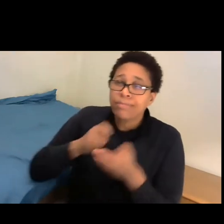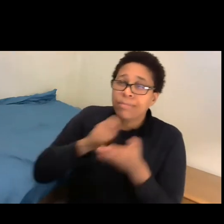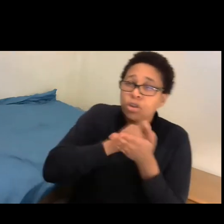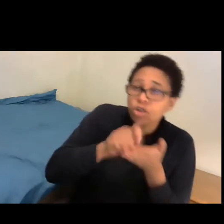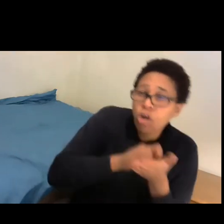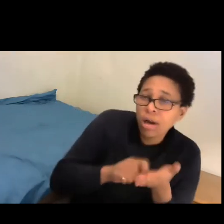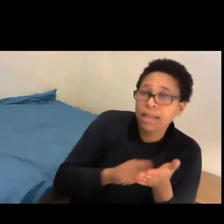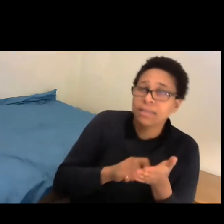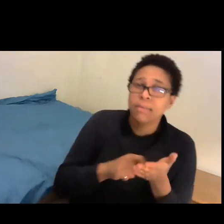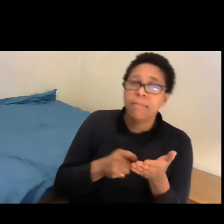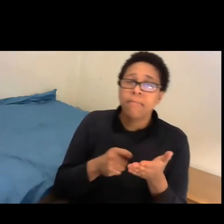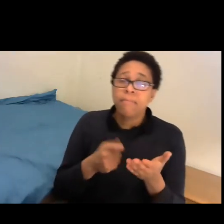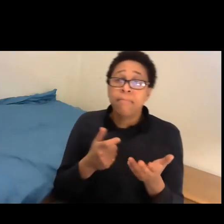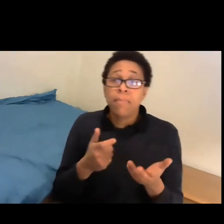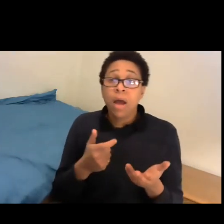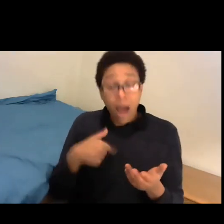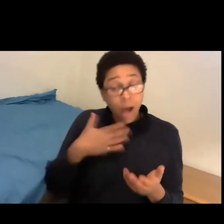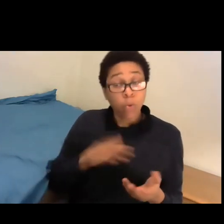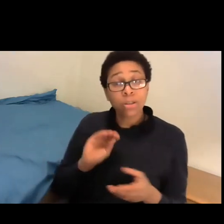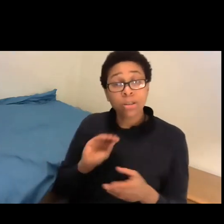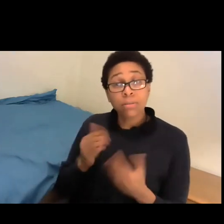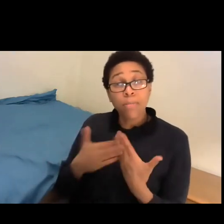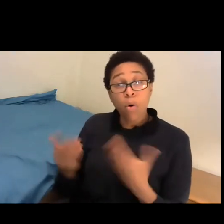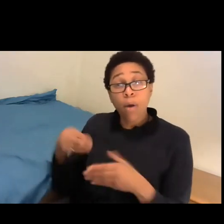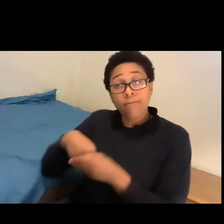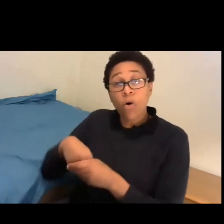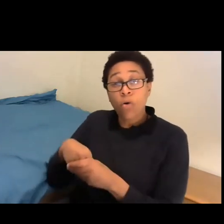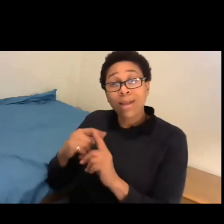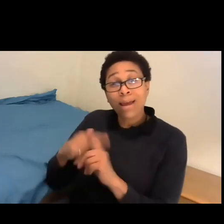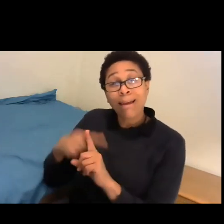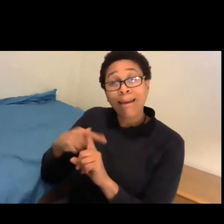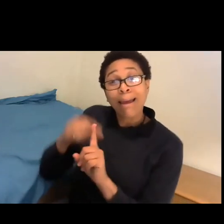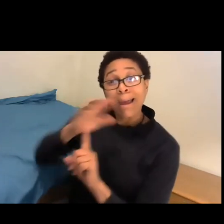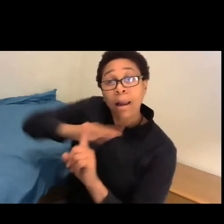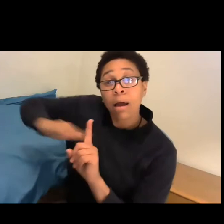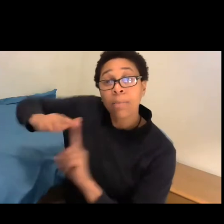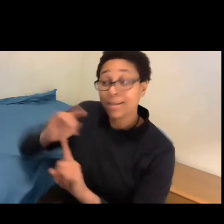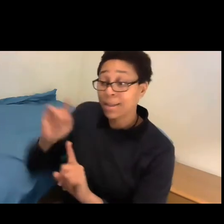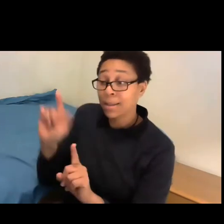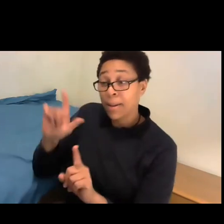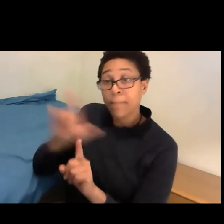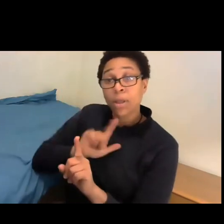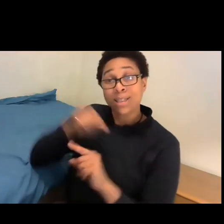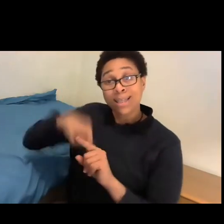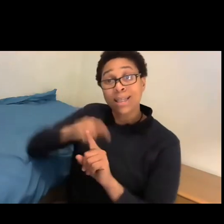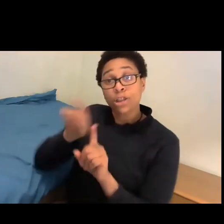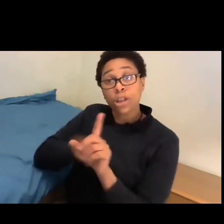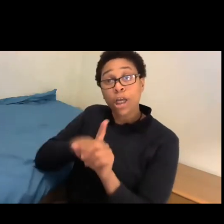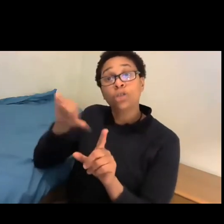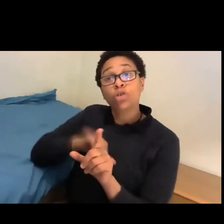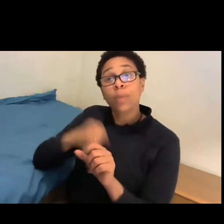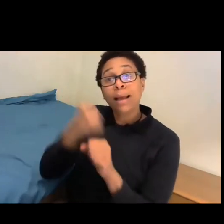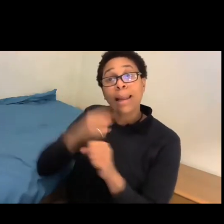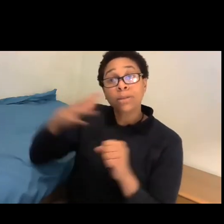involved in the climate space, because this was supposed to be the year of the UN Conference on climate change in Glasgow. And